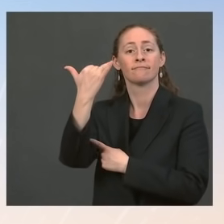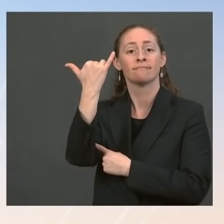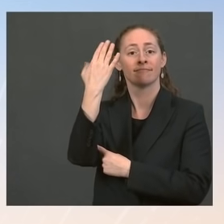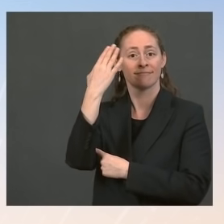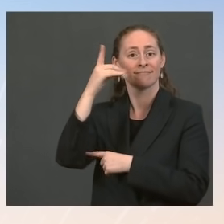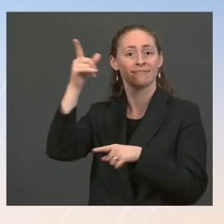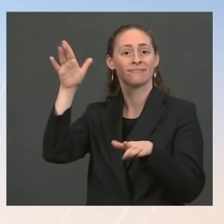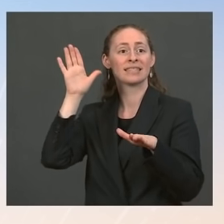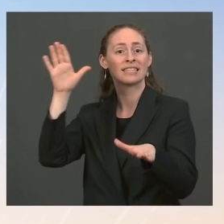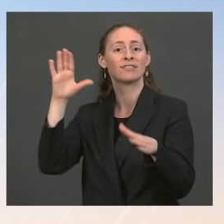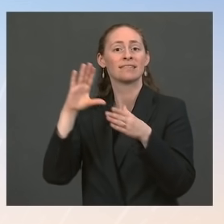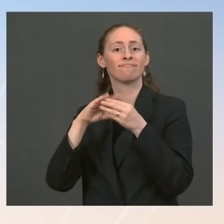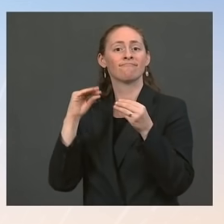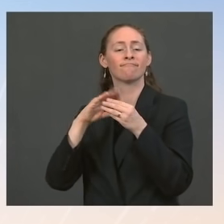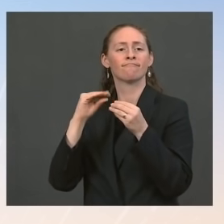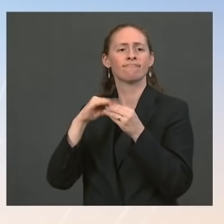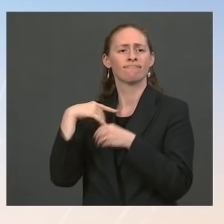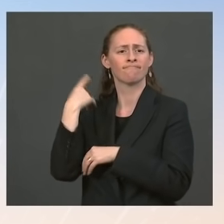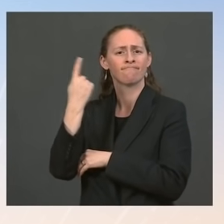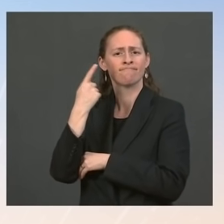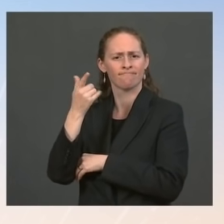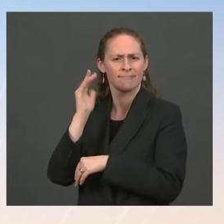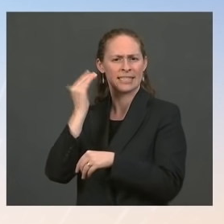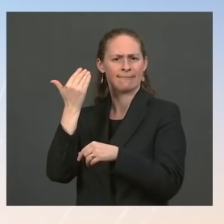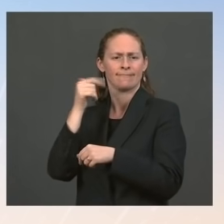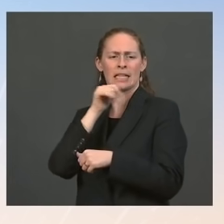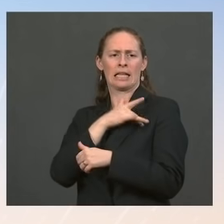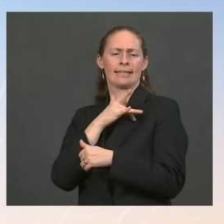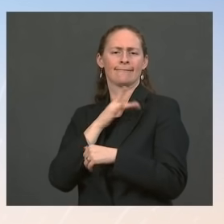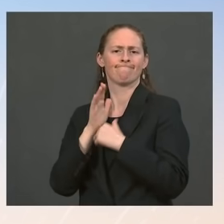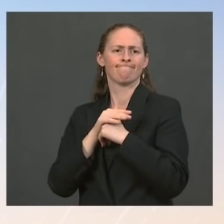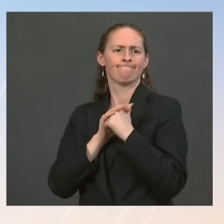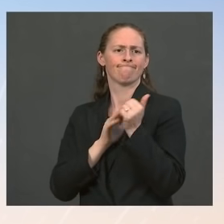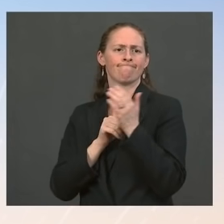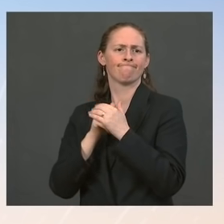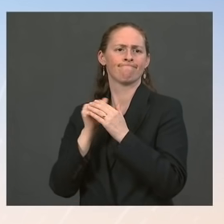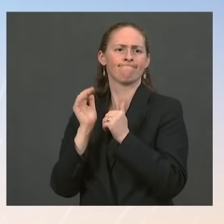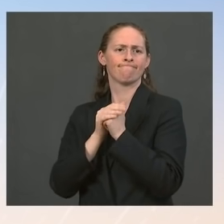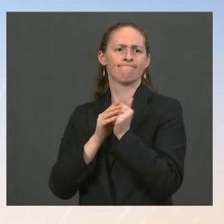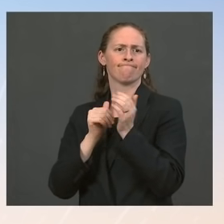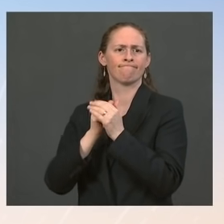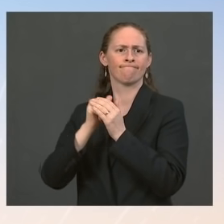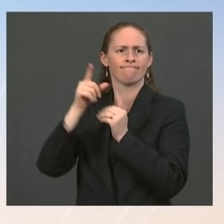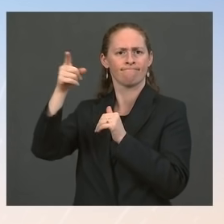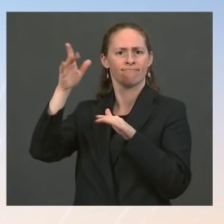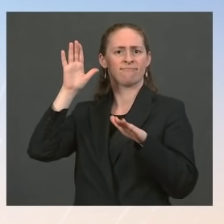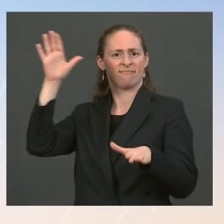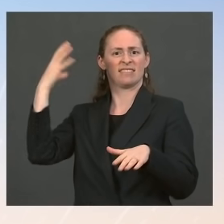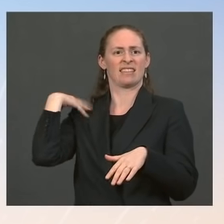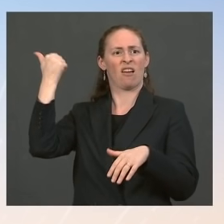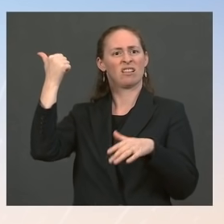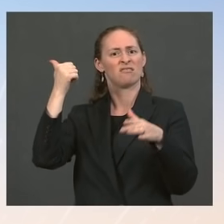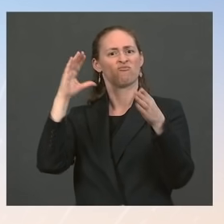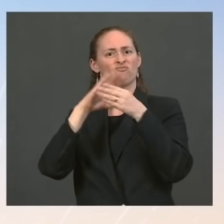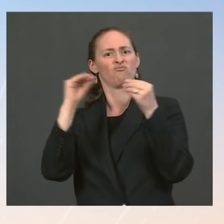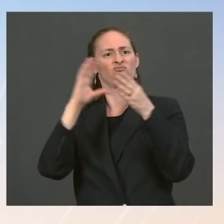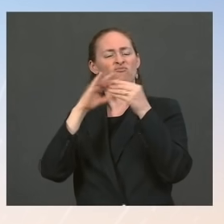are you at all uncomfortable with the generals testifying so openly and candidly about their advice to the President